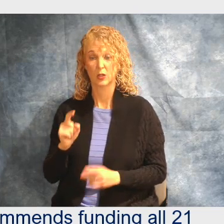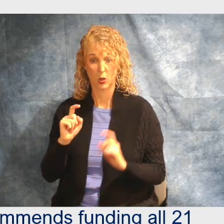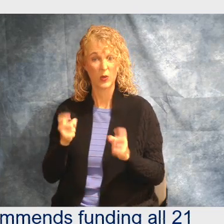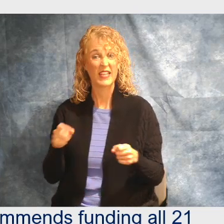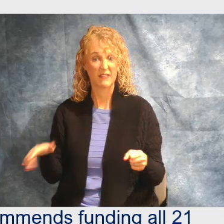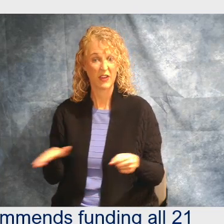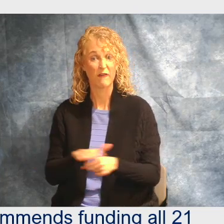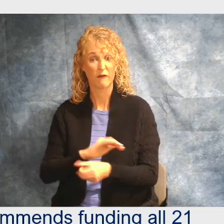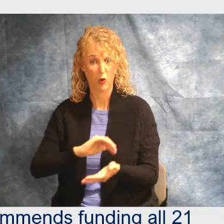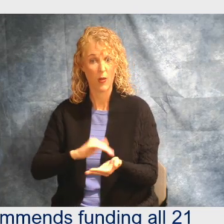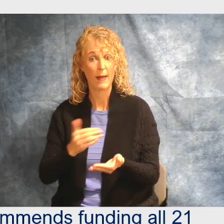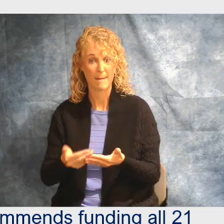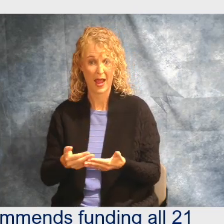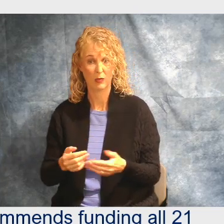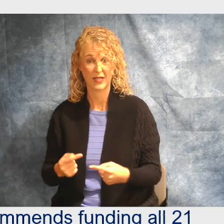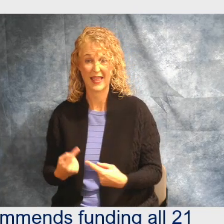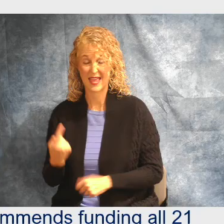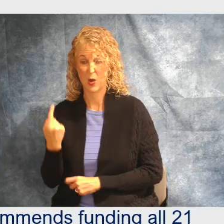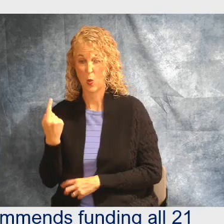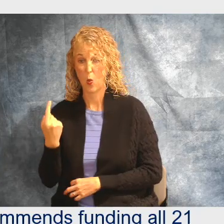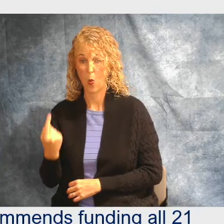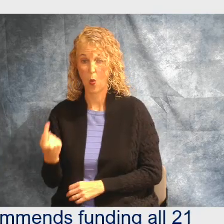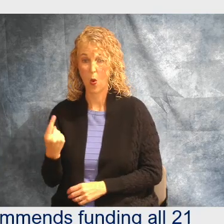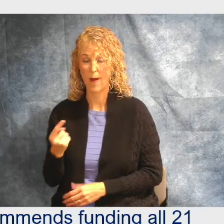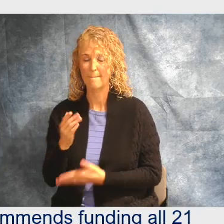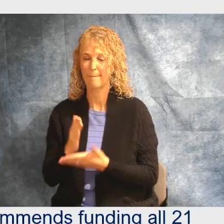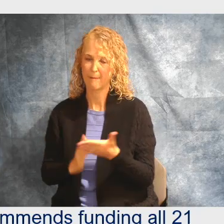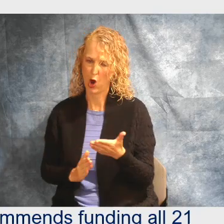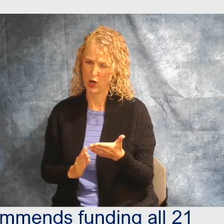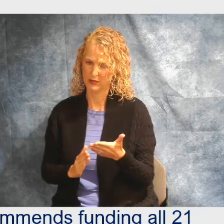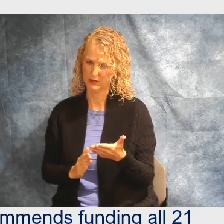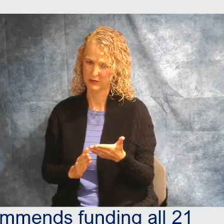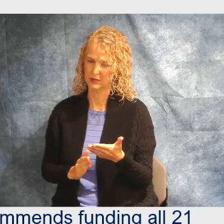and one applicant is recommended for a partial award which is aligned with the